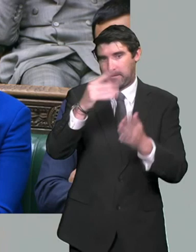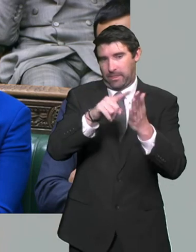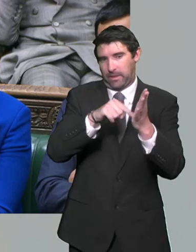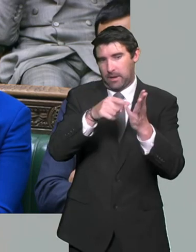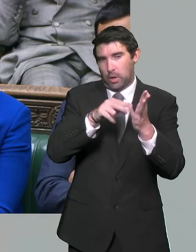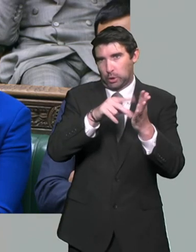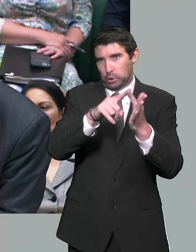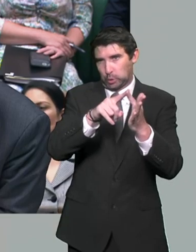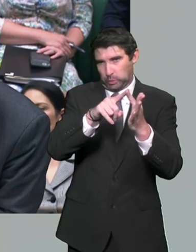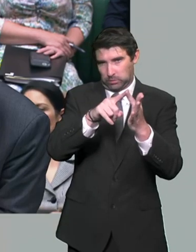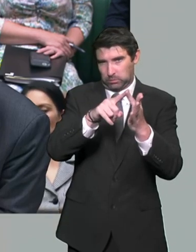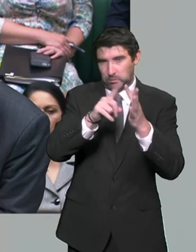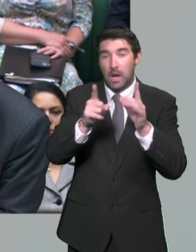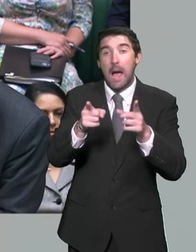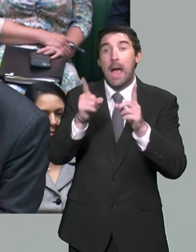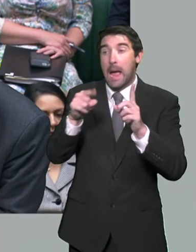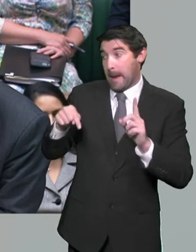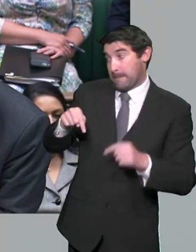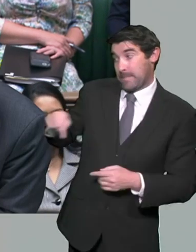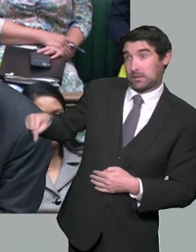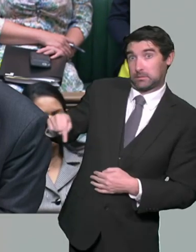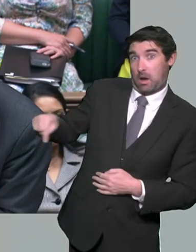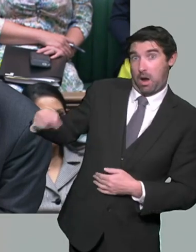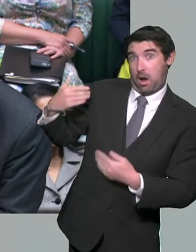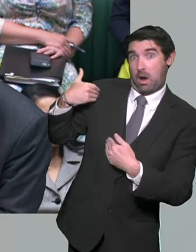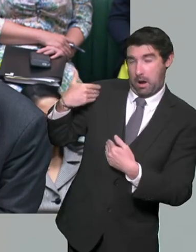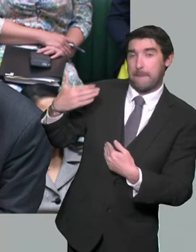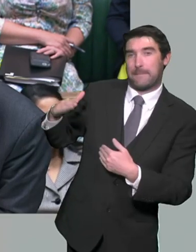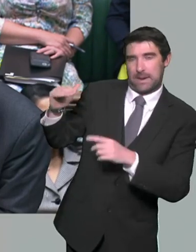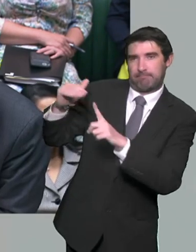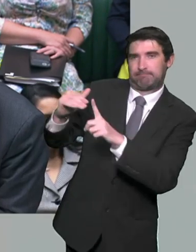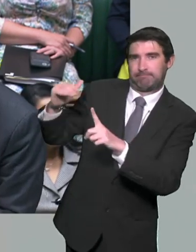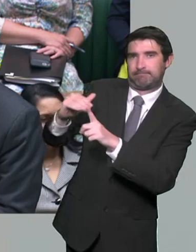The Minister responsible has raised the issue of the search and rescue effort repeatedly